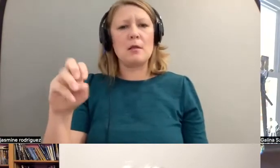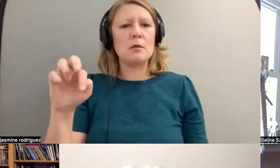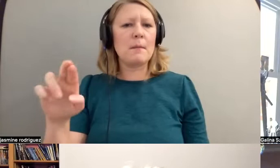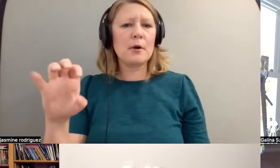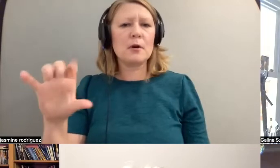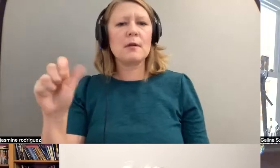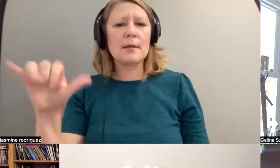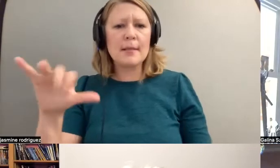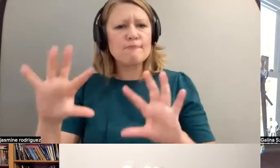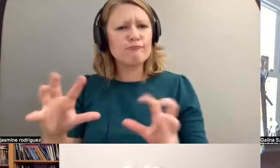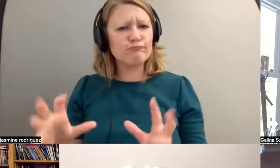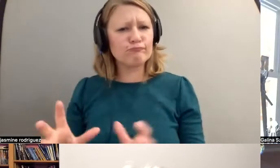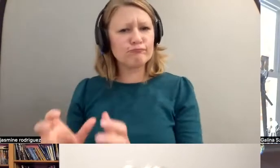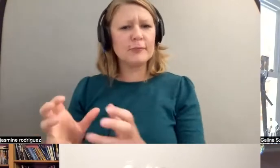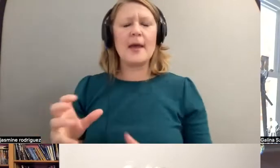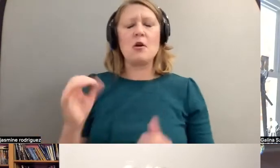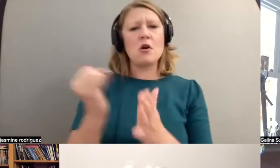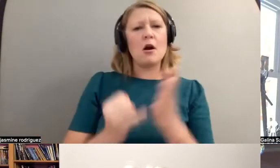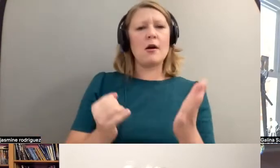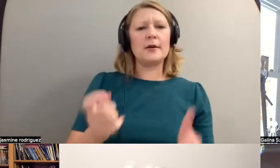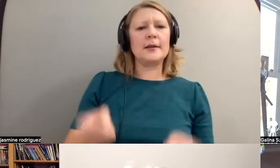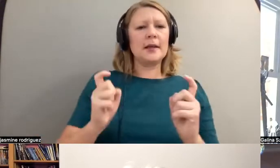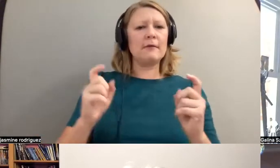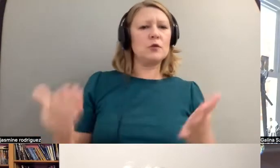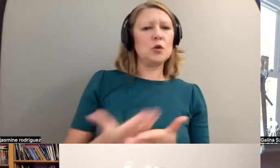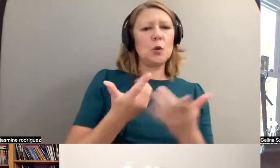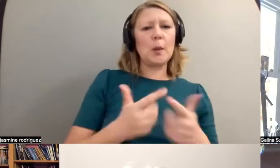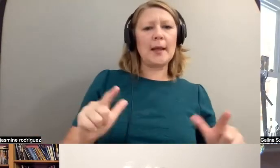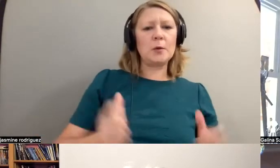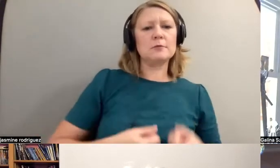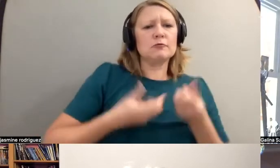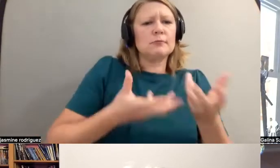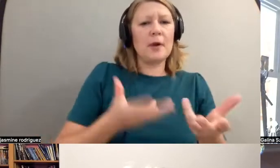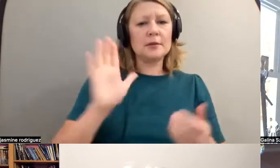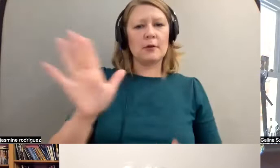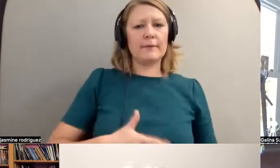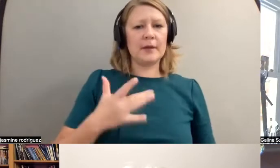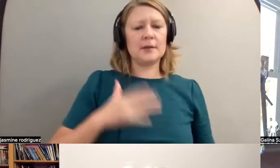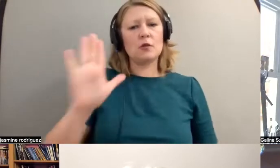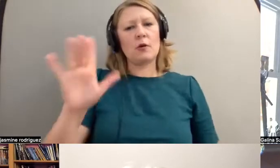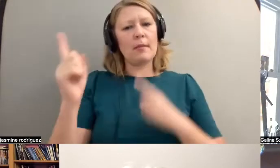connection to unanswered questions, and a new language to express her feelings and thoughts. She had never been an artist,